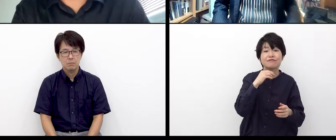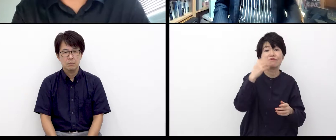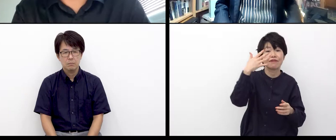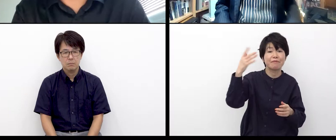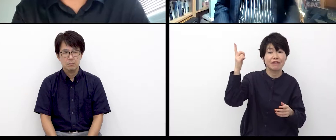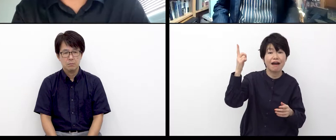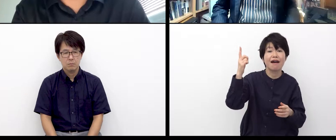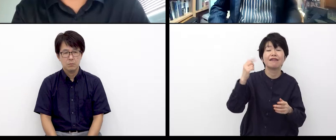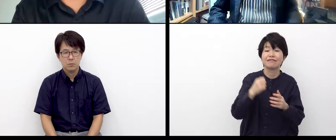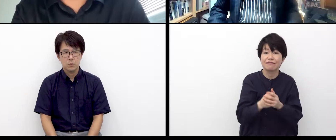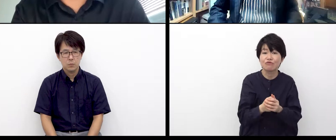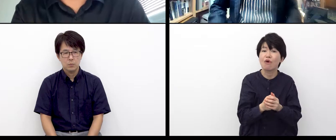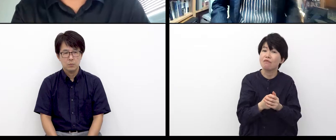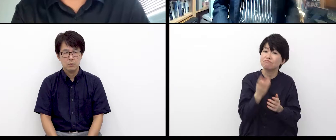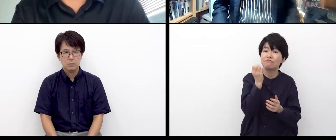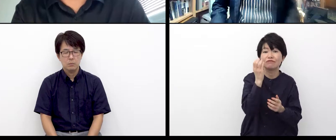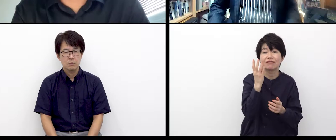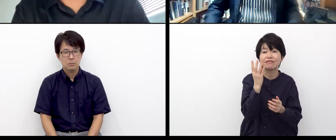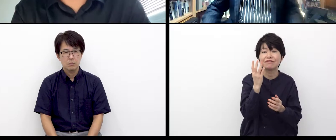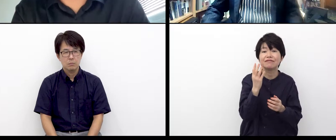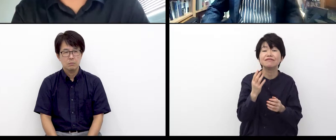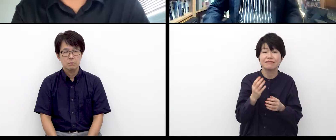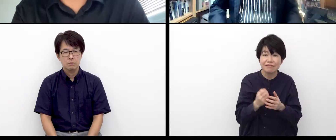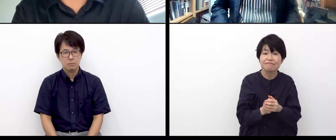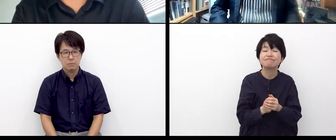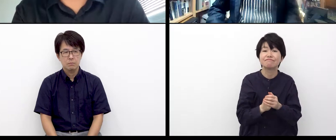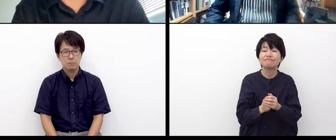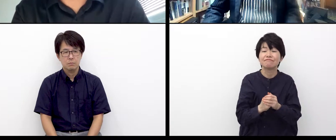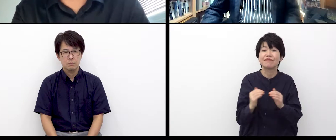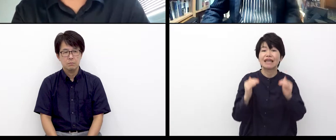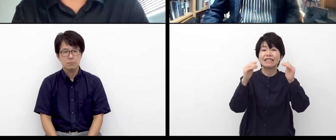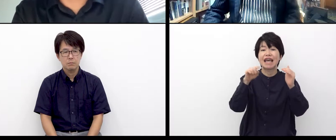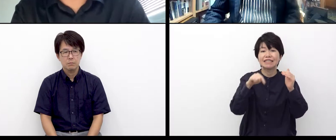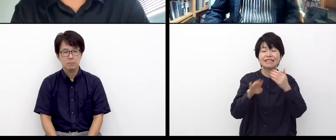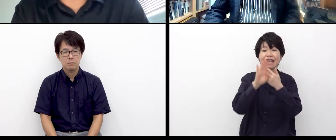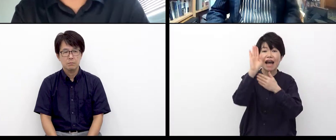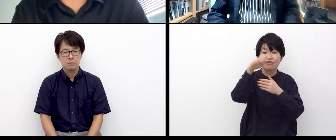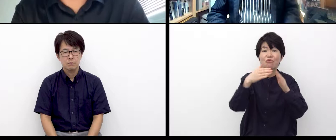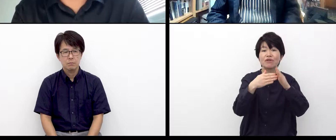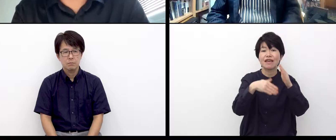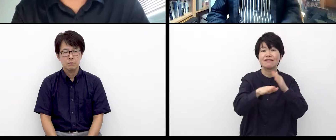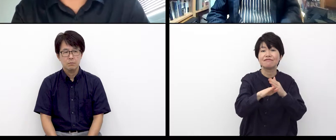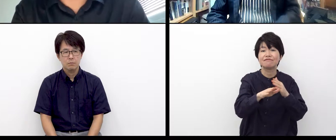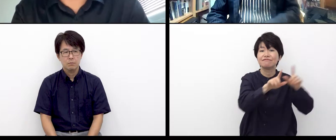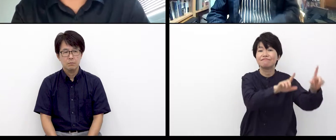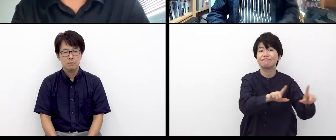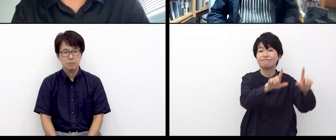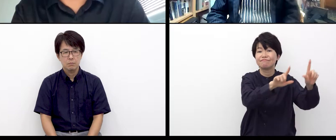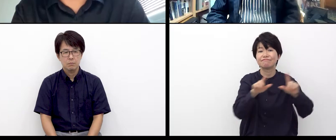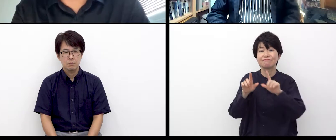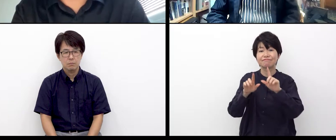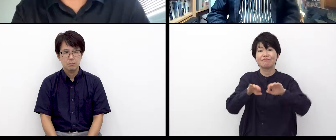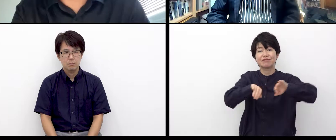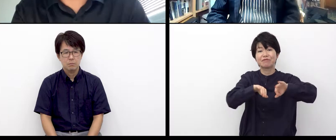when they become adults. It is said so. Then, how about in Italy and Spain?